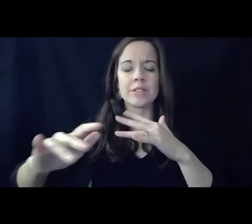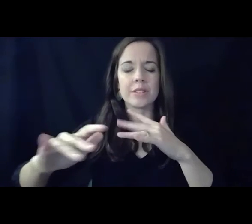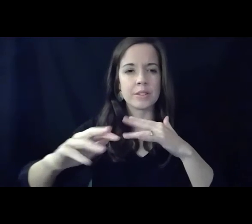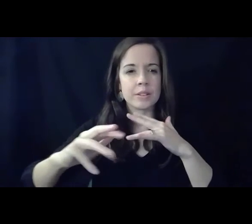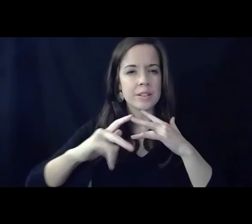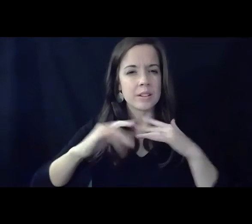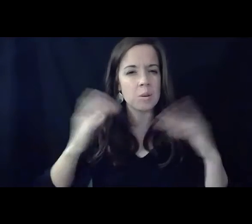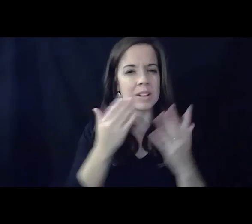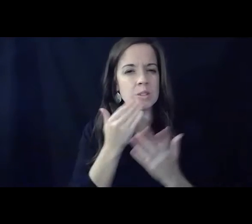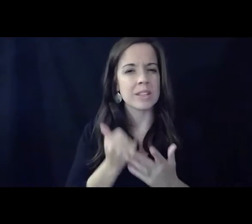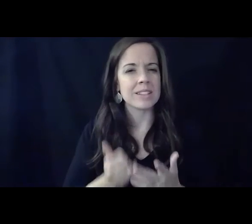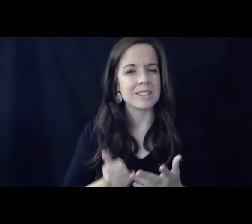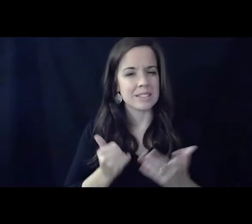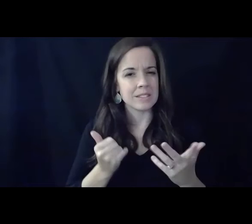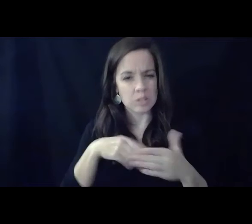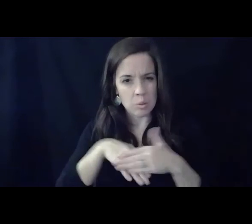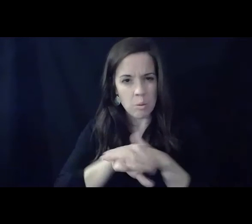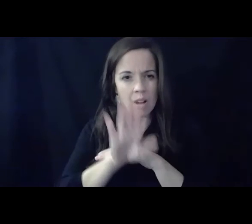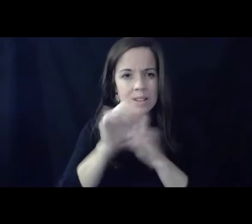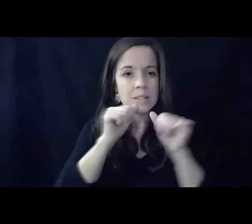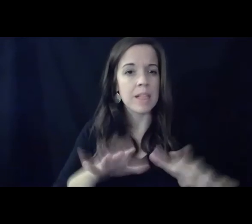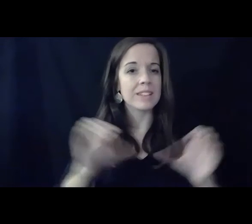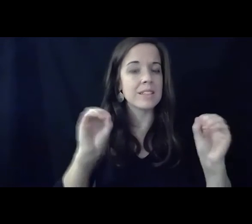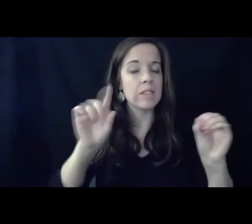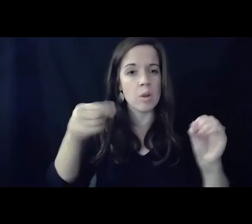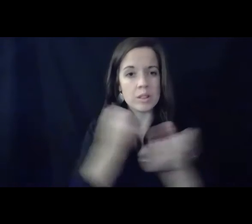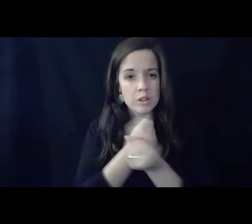nothing but your own safe passage. I looked down at what washed up